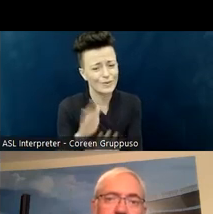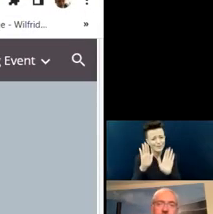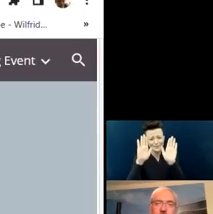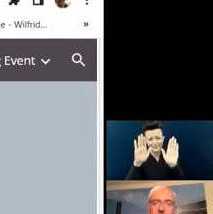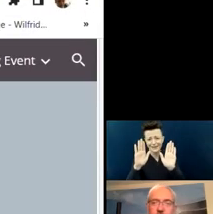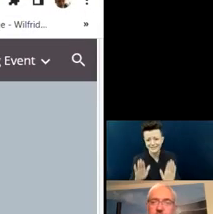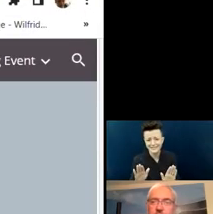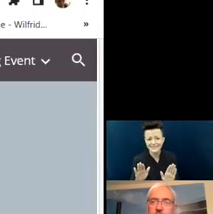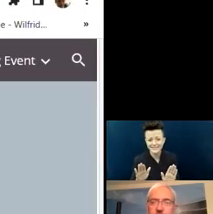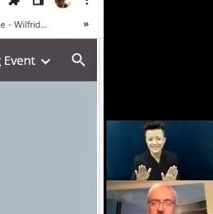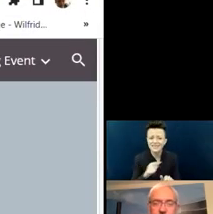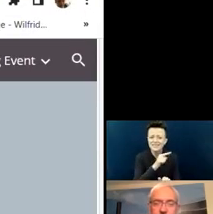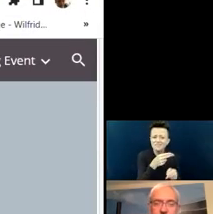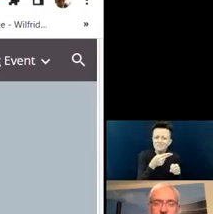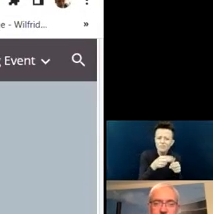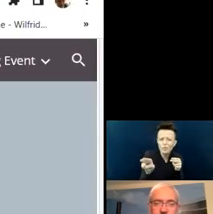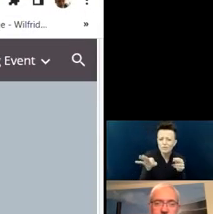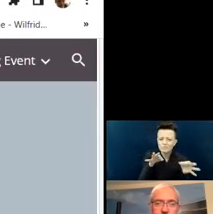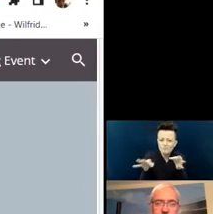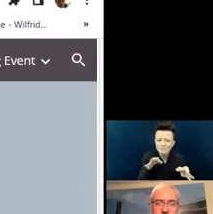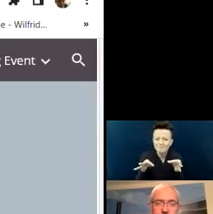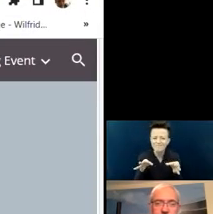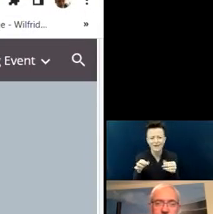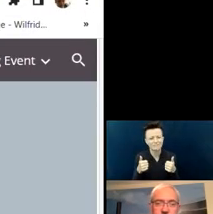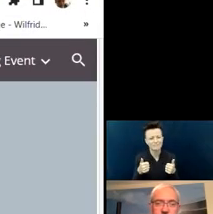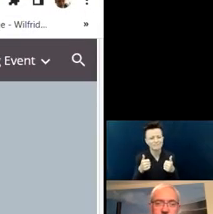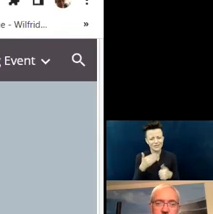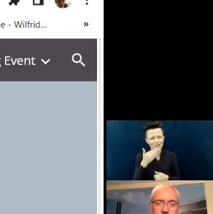about her book. It's short and sweet, and you will hear more about the book that we are